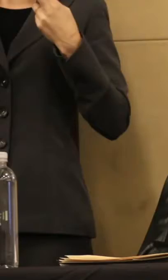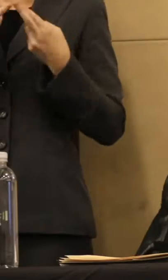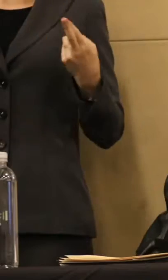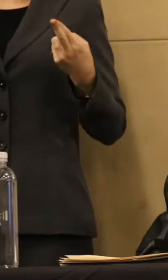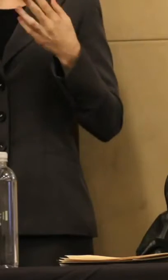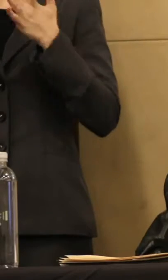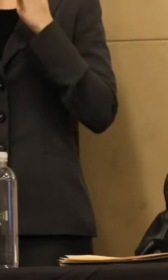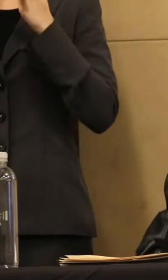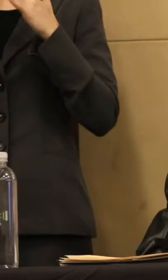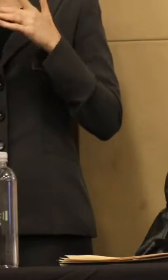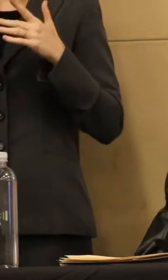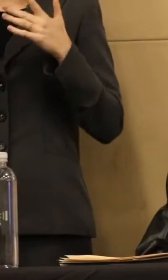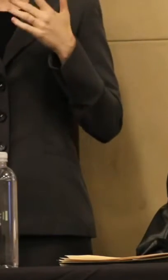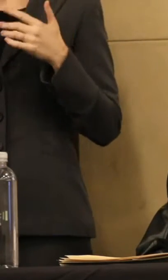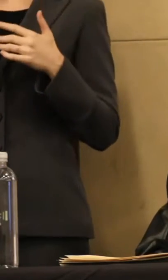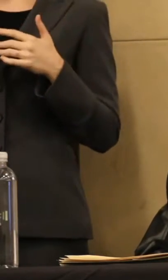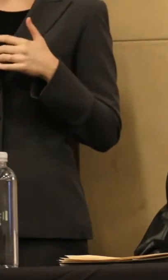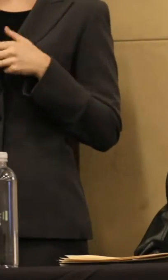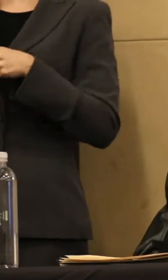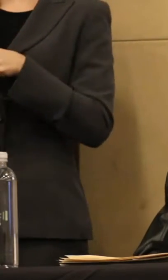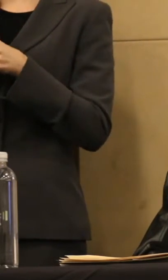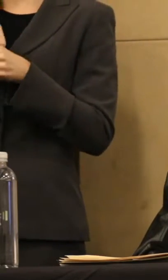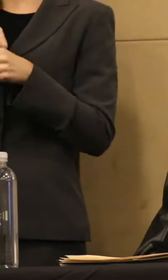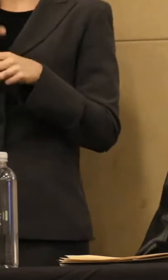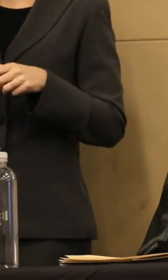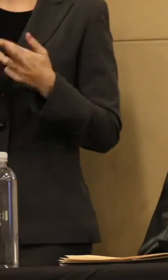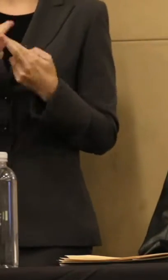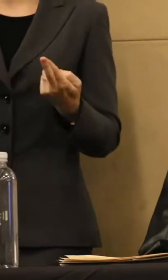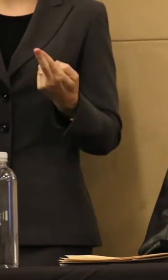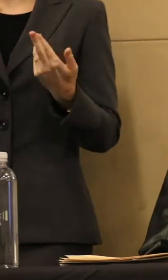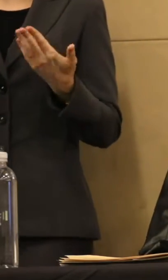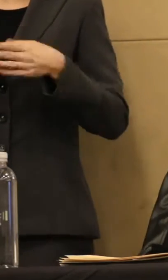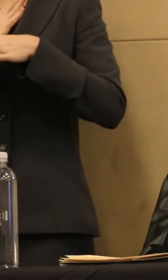That's the resource I wanted to tell you about.